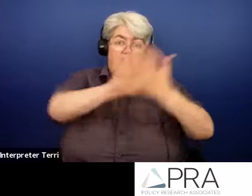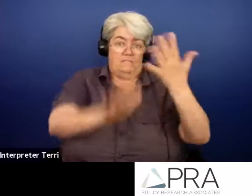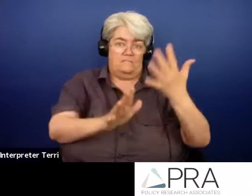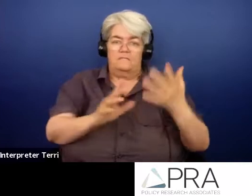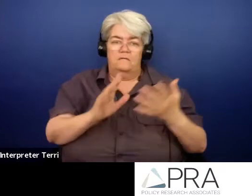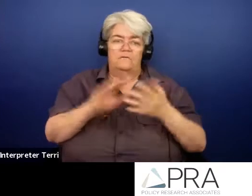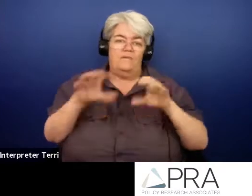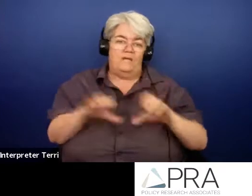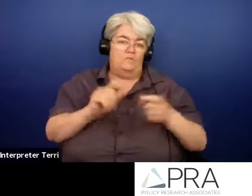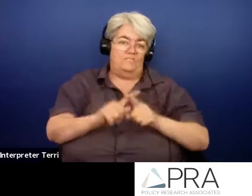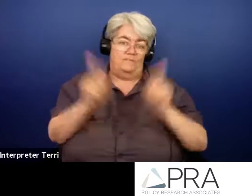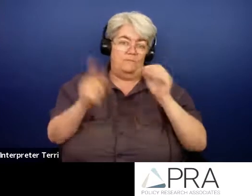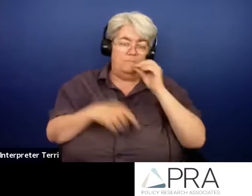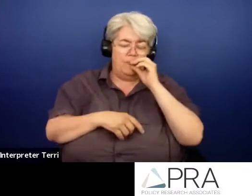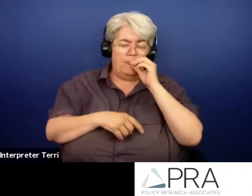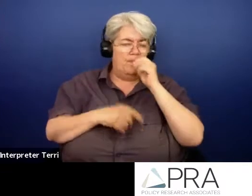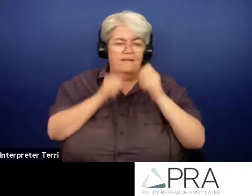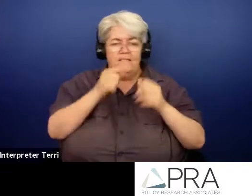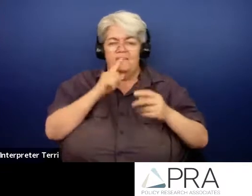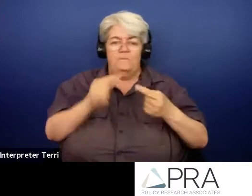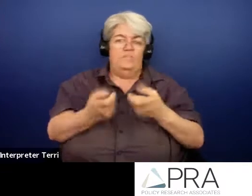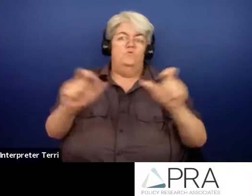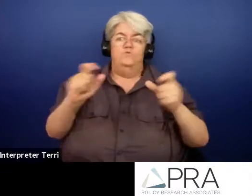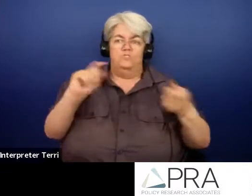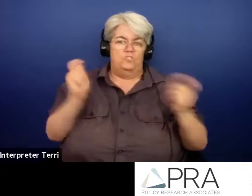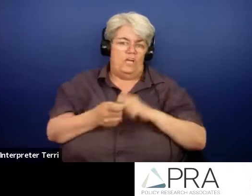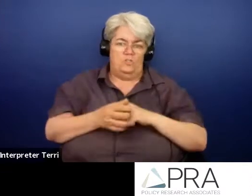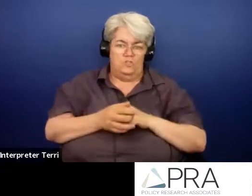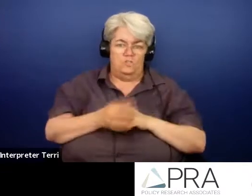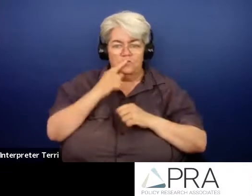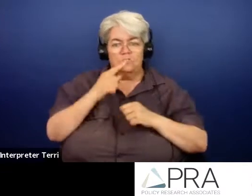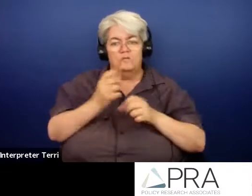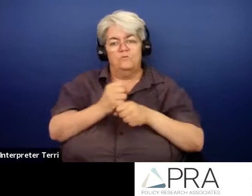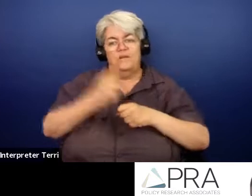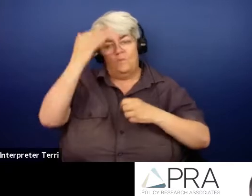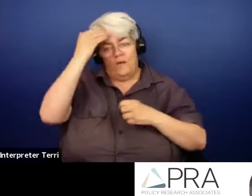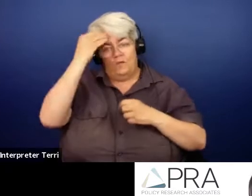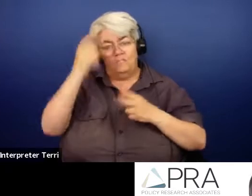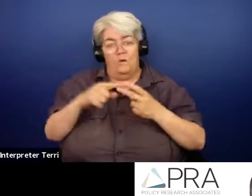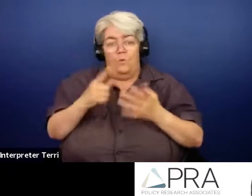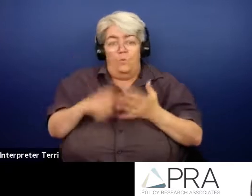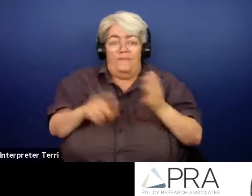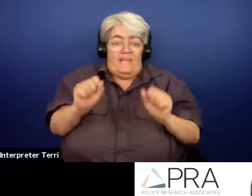changes. They just have to create an awareness. Then they have to take a look at what is it they can do in order